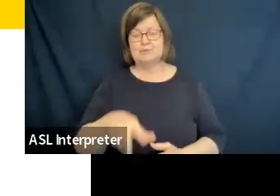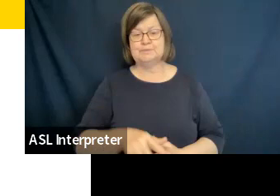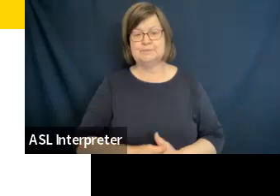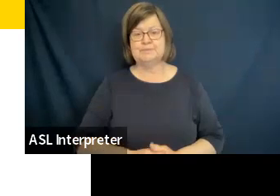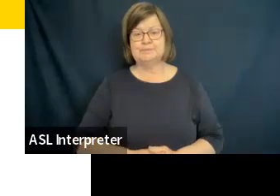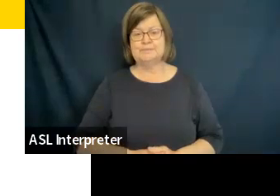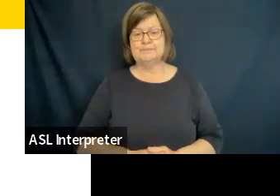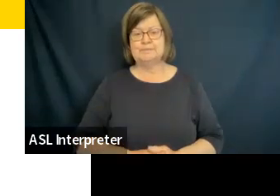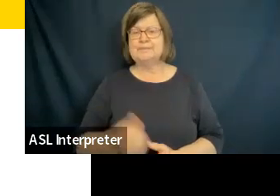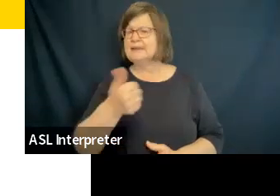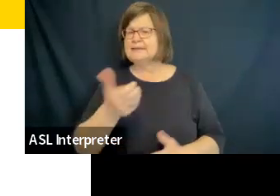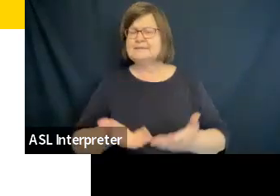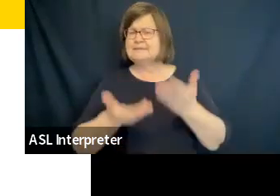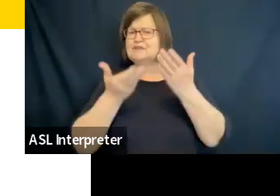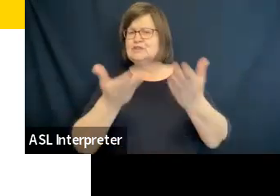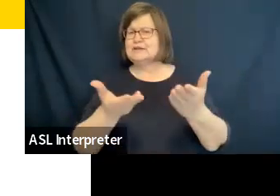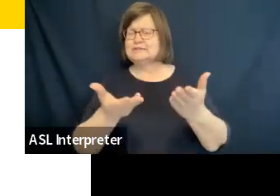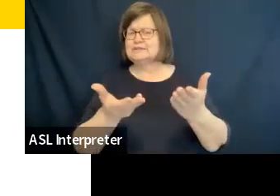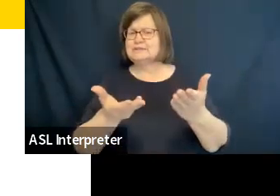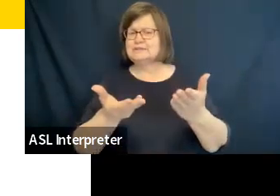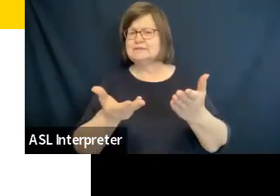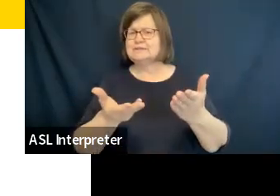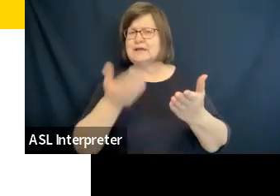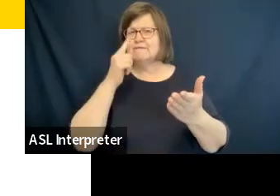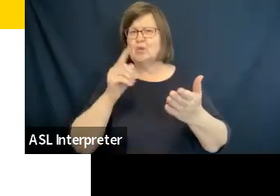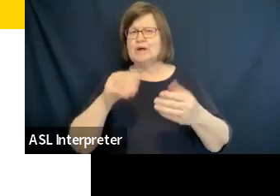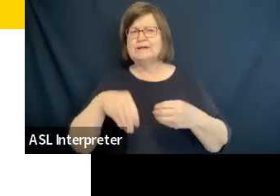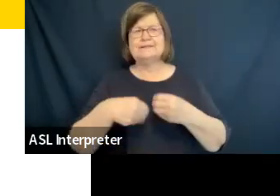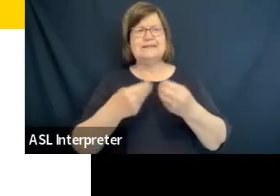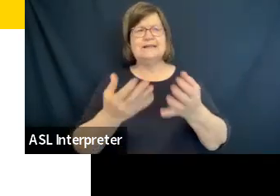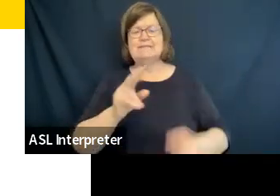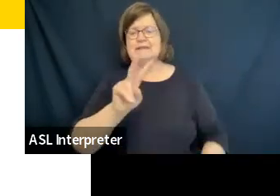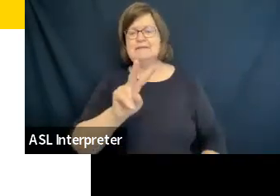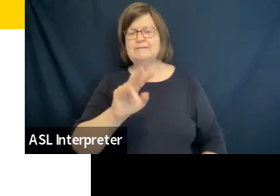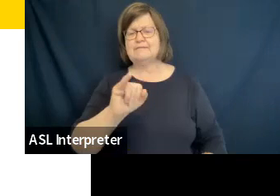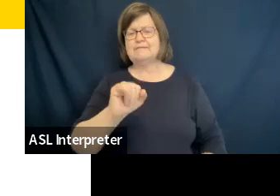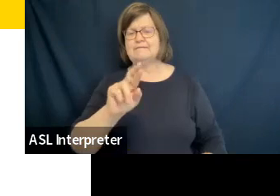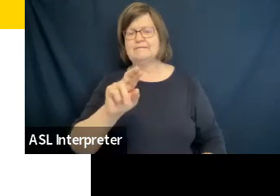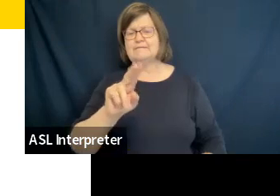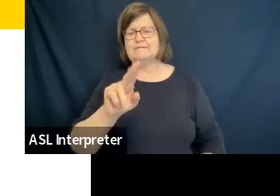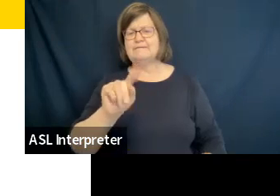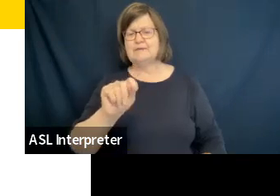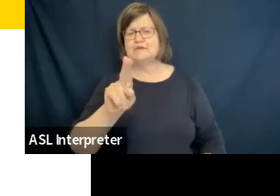... any suggestions for delivery of virtual care to patients?